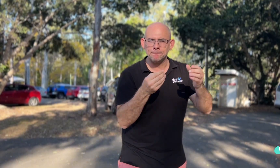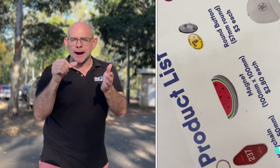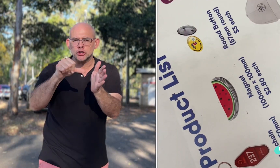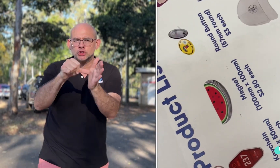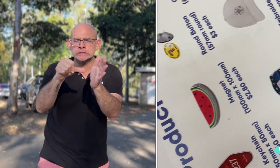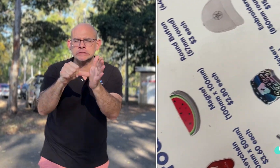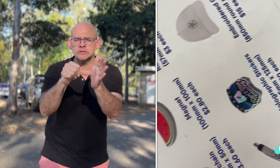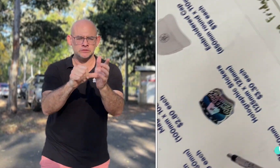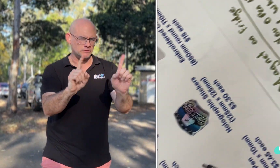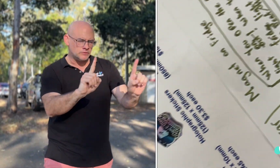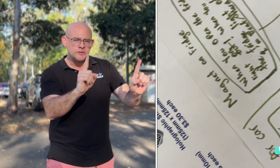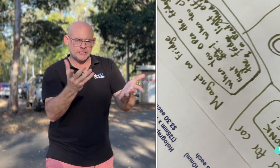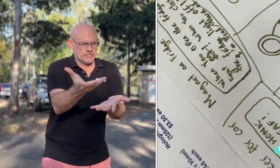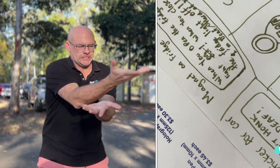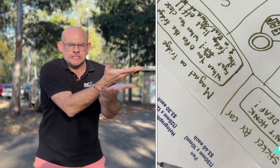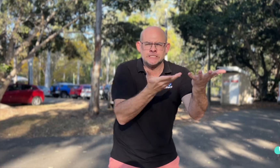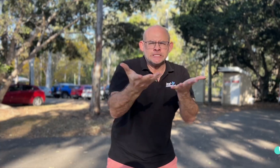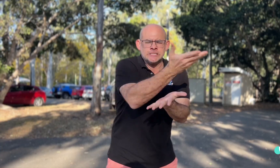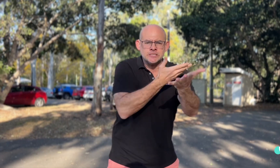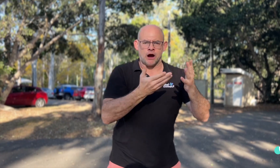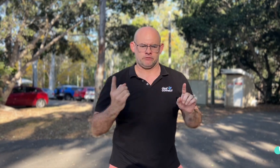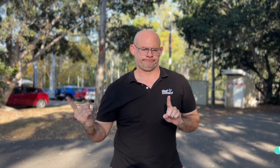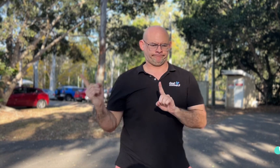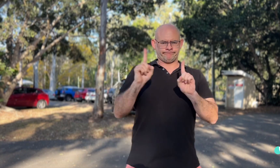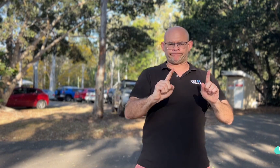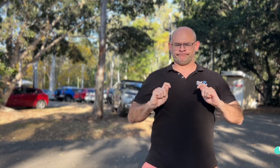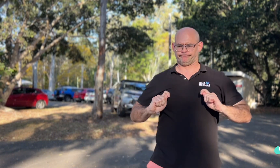We also went through some budgets